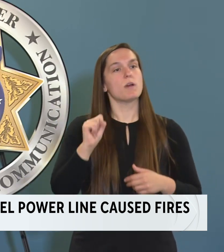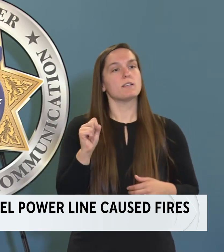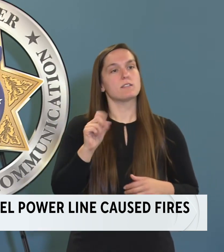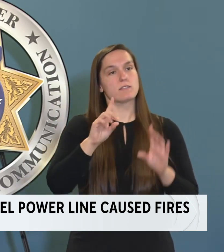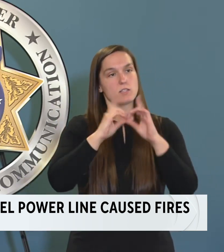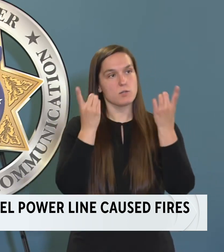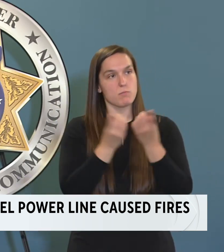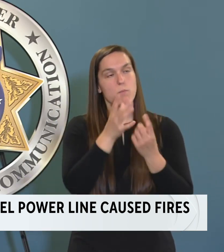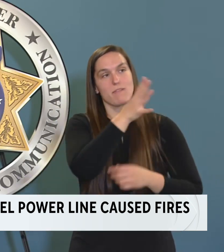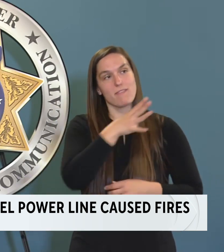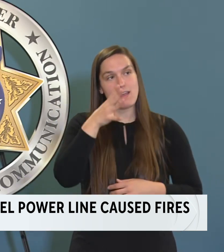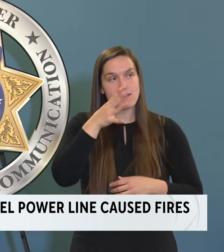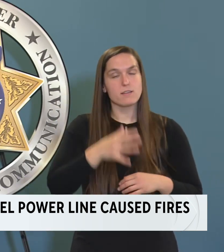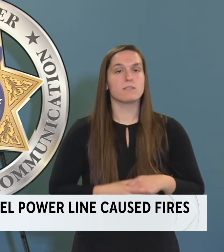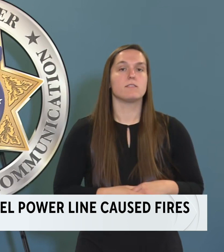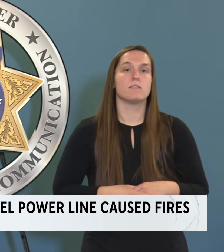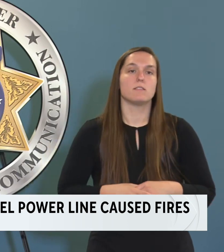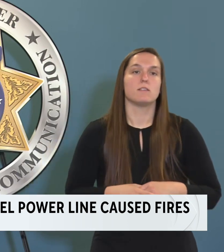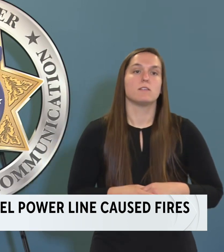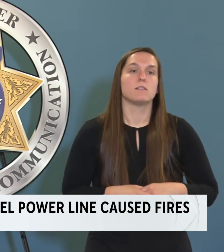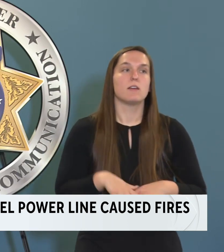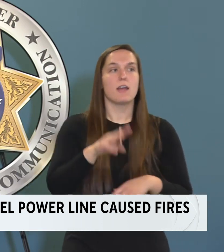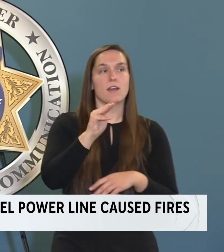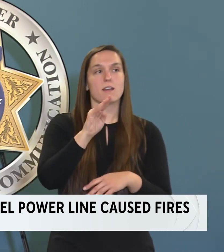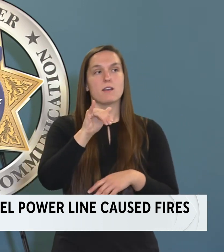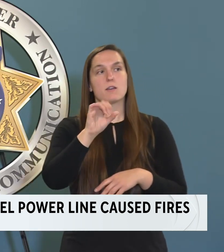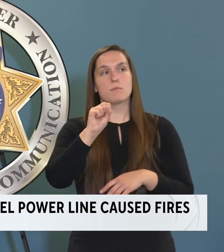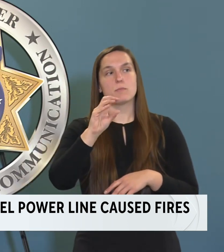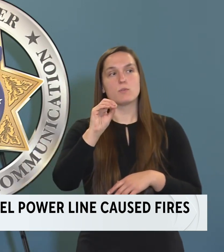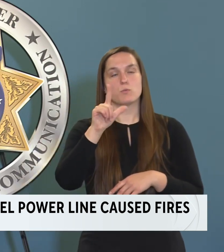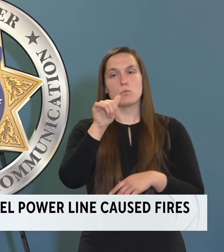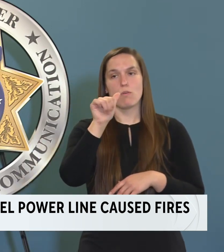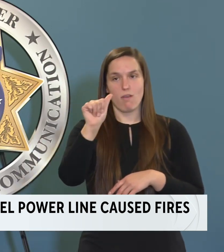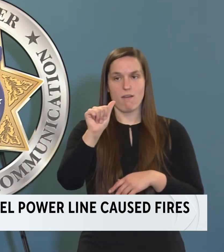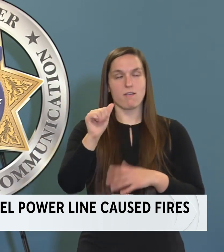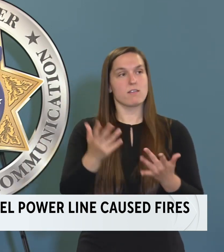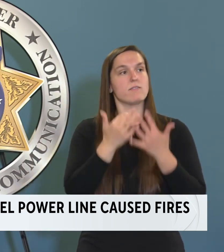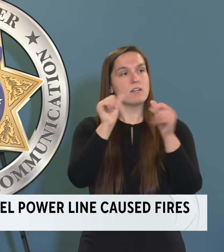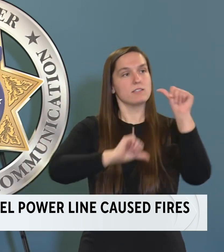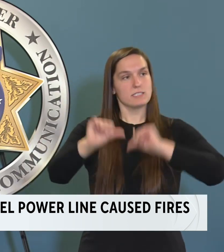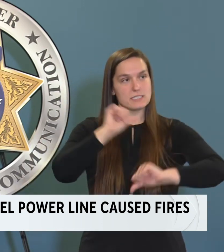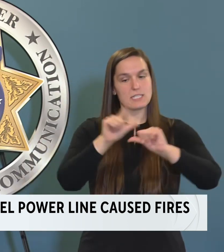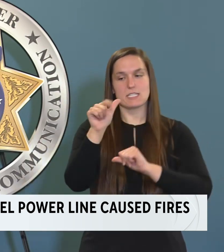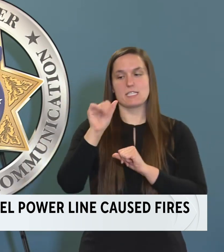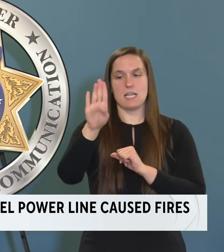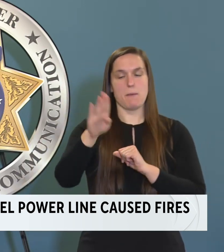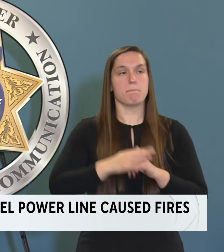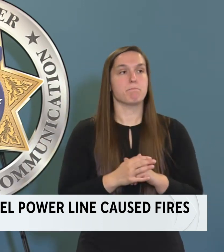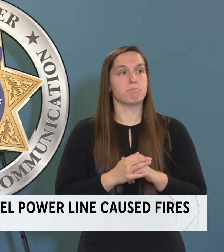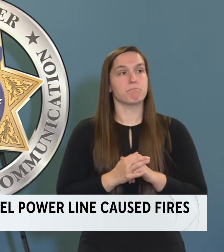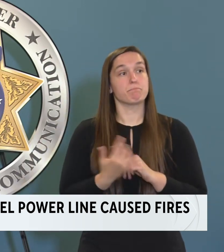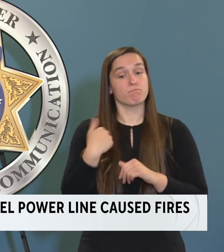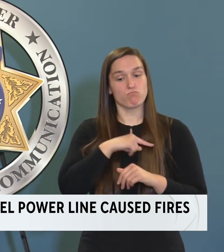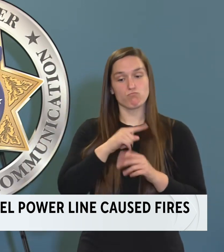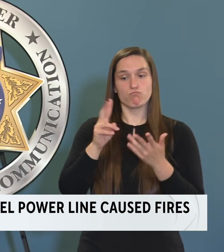NUMBERS ACROSS THE PROPERTY AND CAUGHT FIRE. IN REACHING THAT CONCLUSION, THE UNITED STATES FOR SERVICE AS A SHERIFF MENTIONED ALSO WORK WITH THE UNITED STATES DEPARTMENT OF